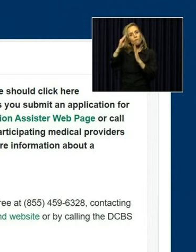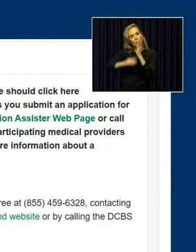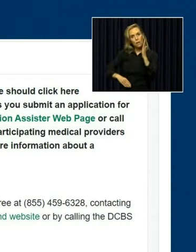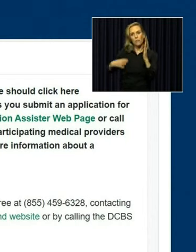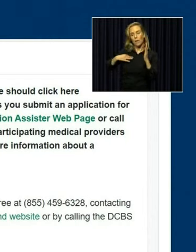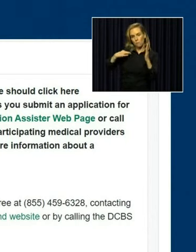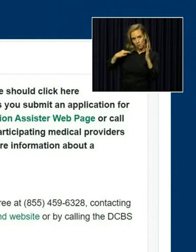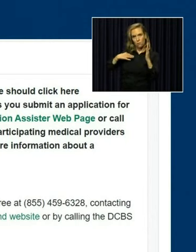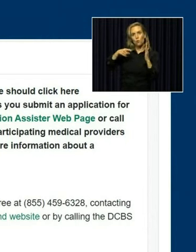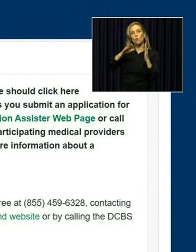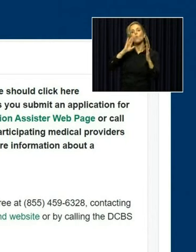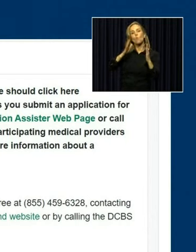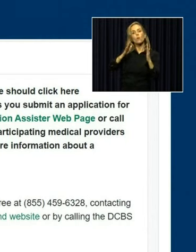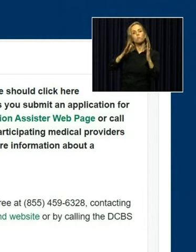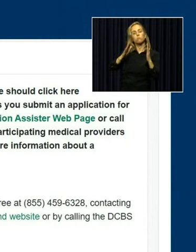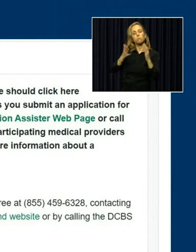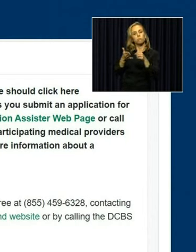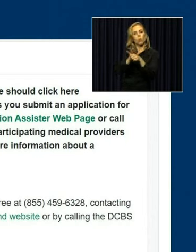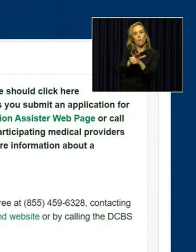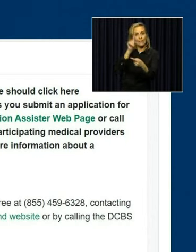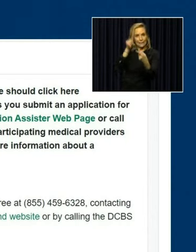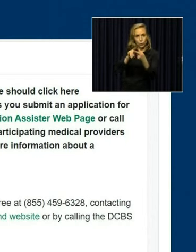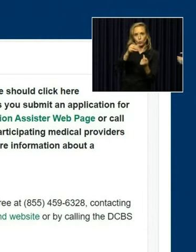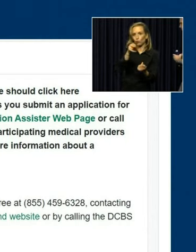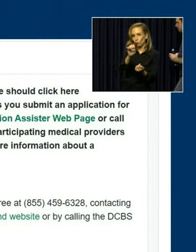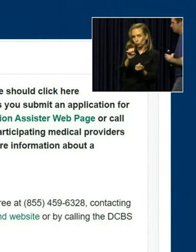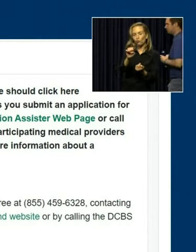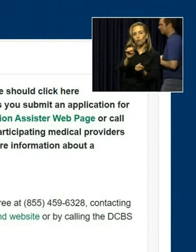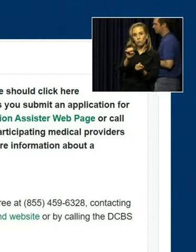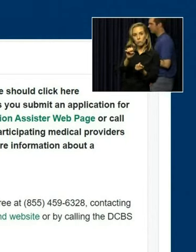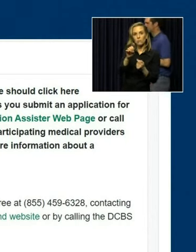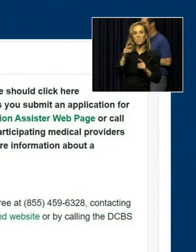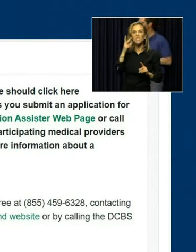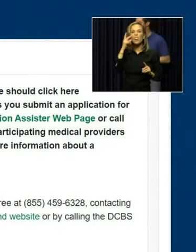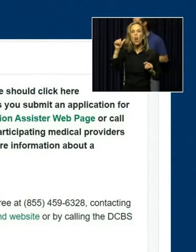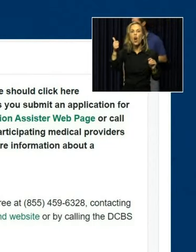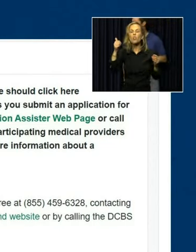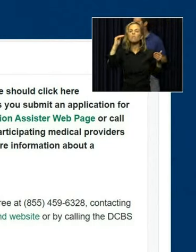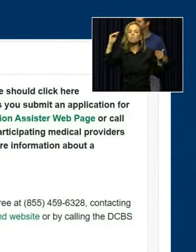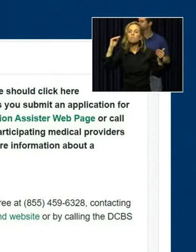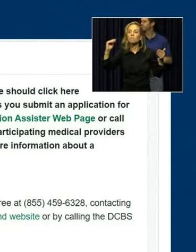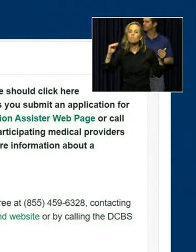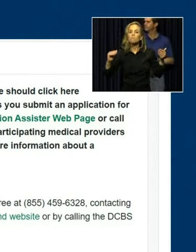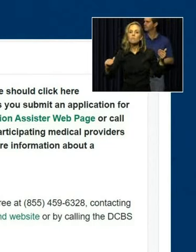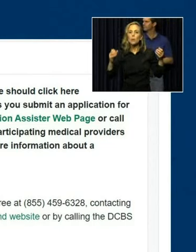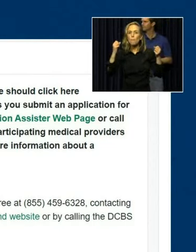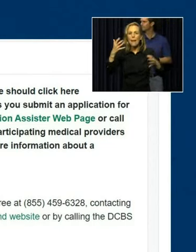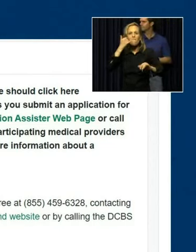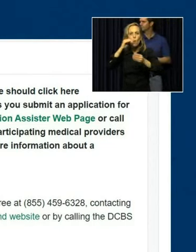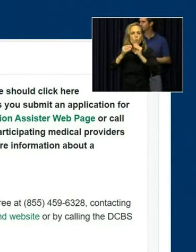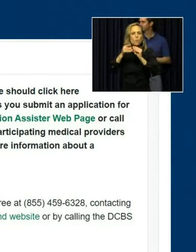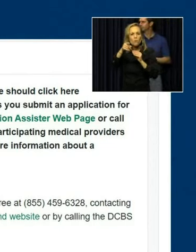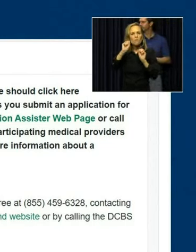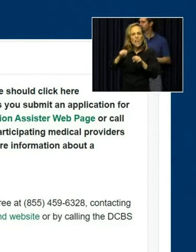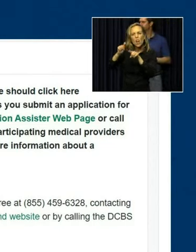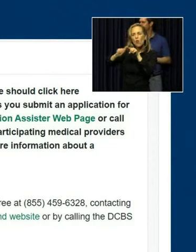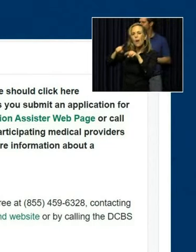SO TODAY'S UPDATE IS AGAIN, WHEN